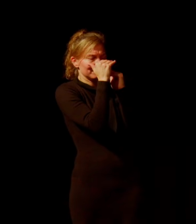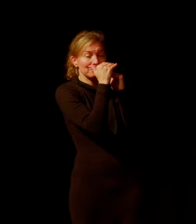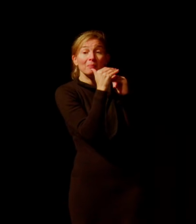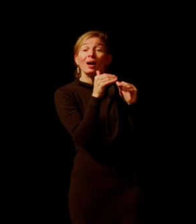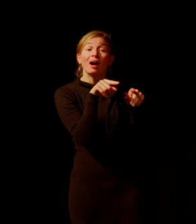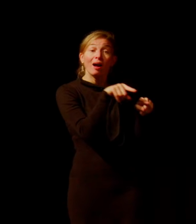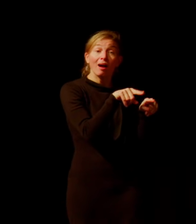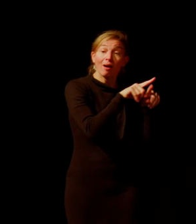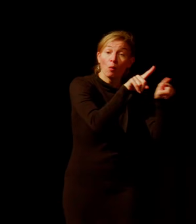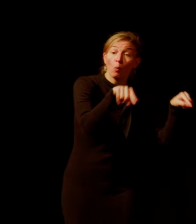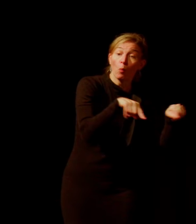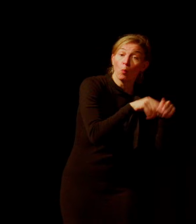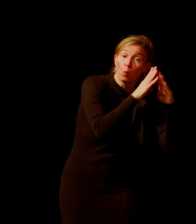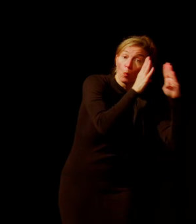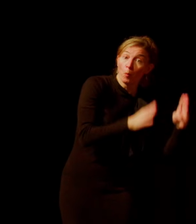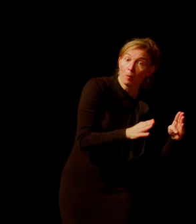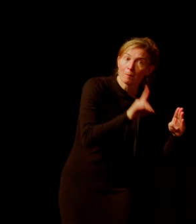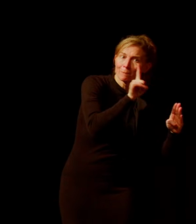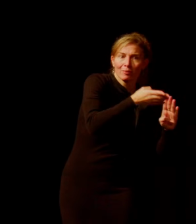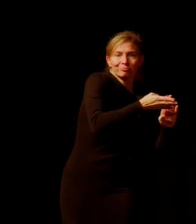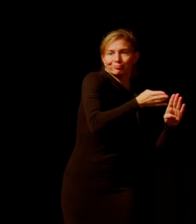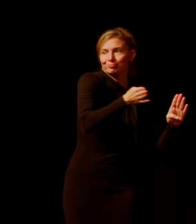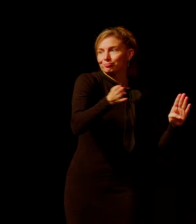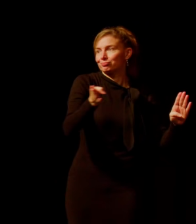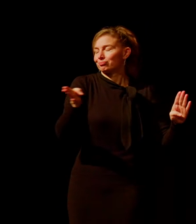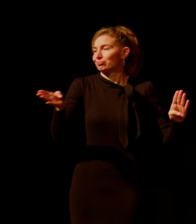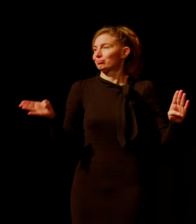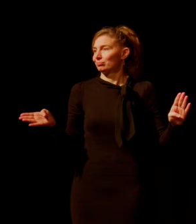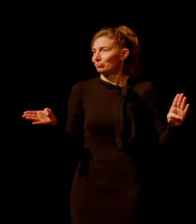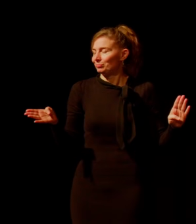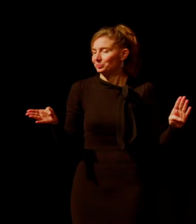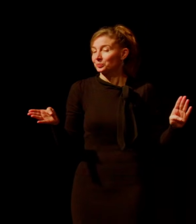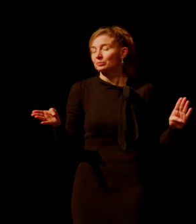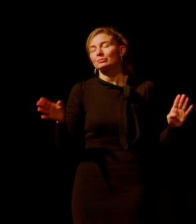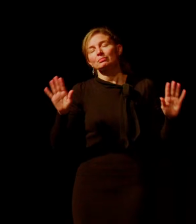So with this new-gained clarity, Michelle decided she’s going to confront Dave